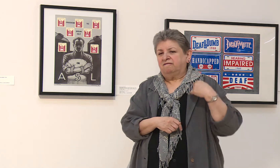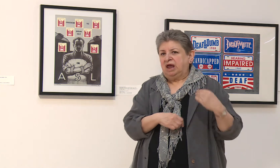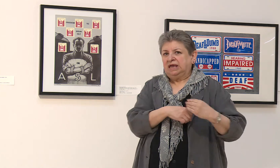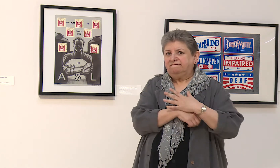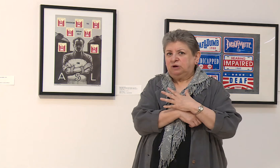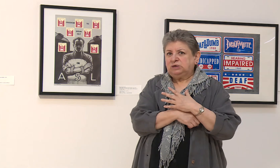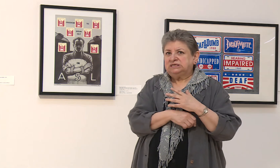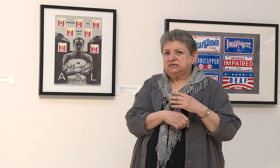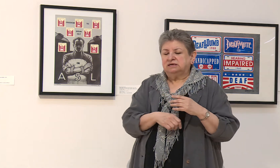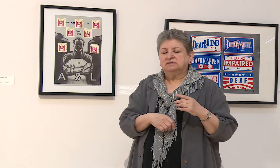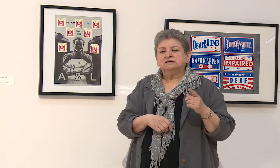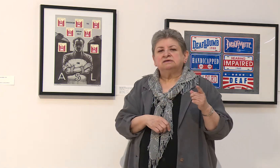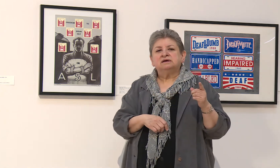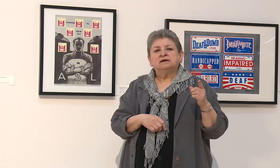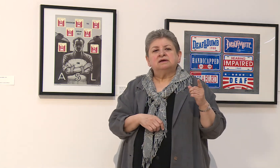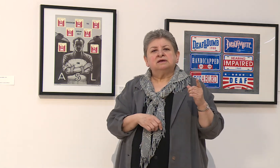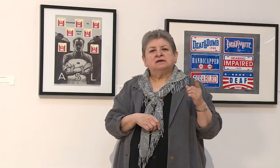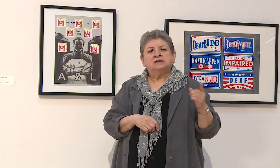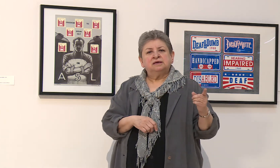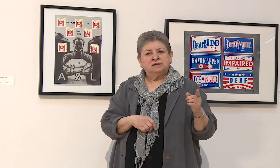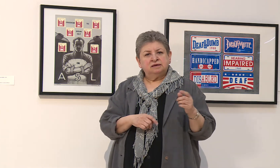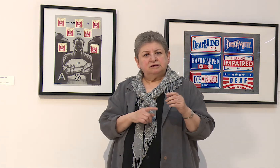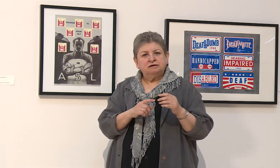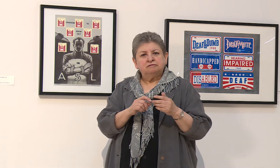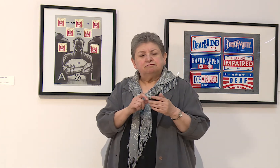He was certainly one of my early influences.